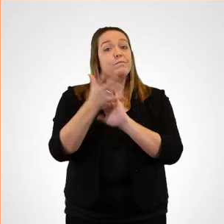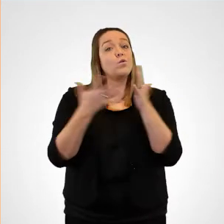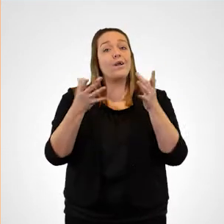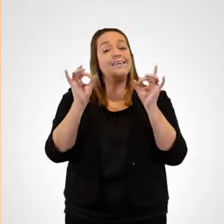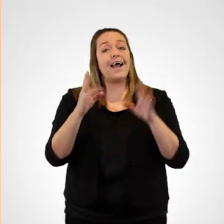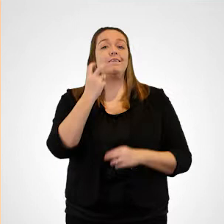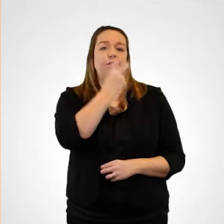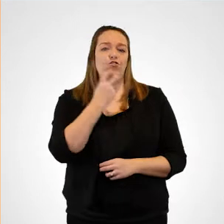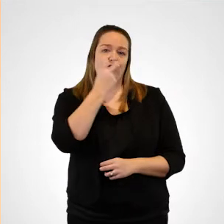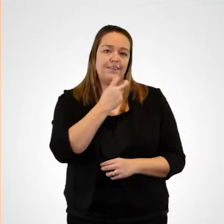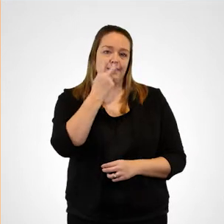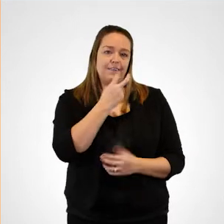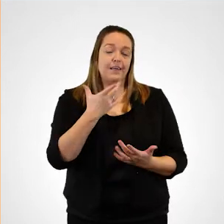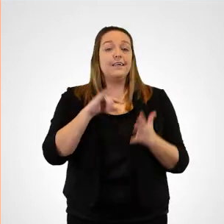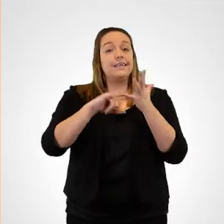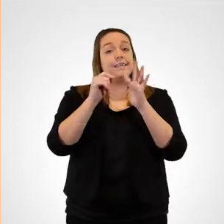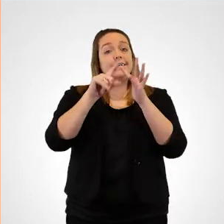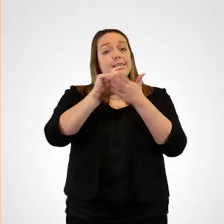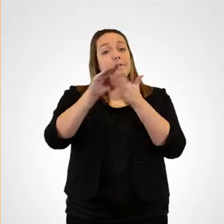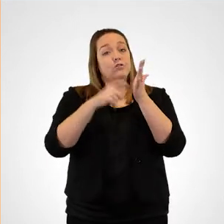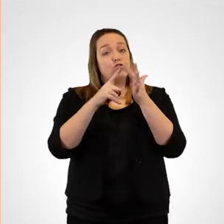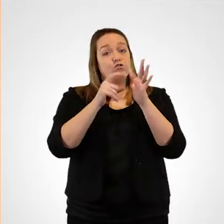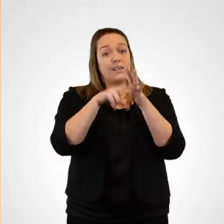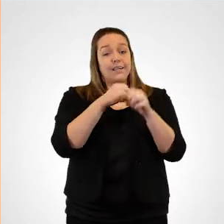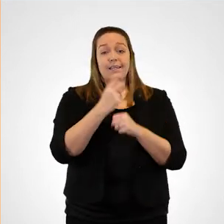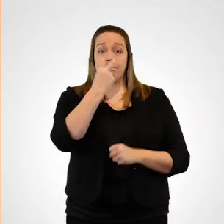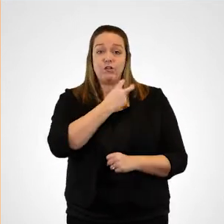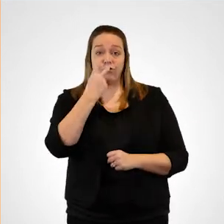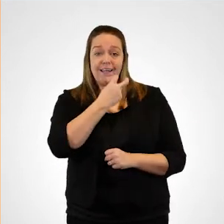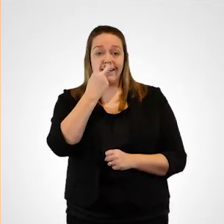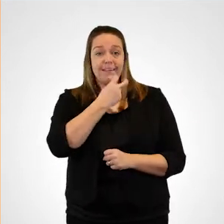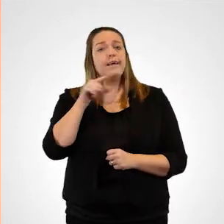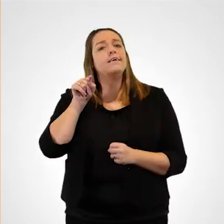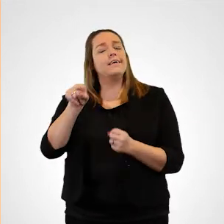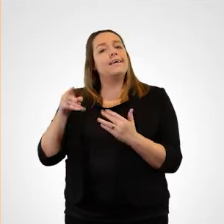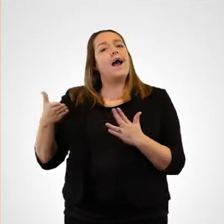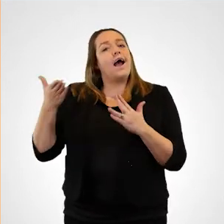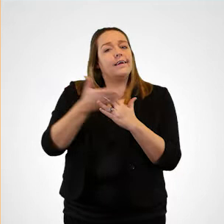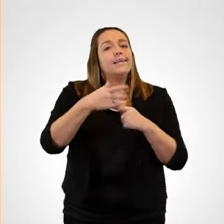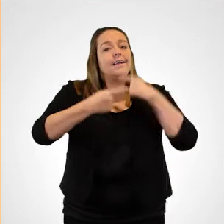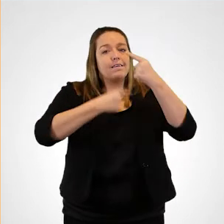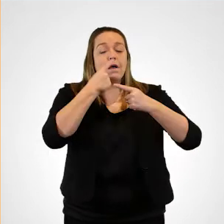because speechreading is accessing information about speech